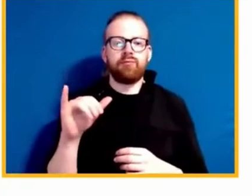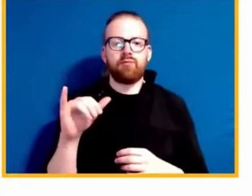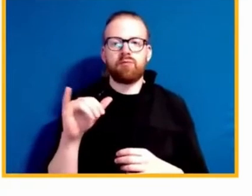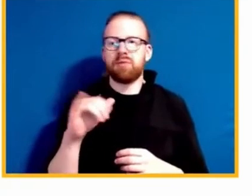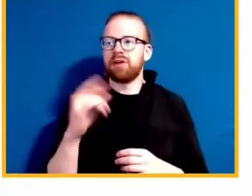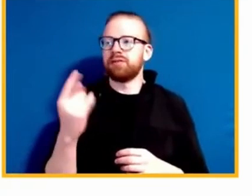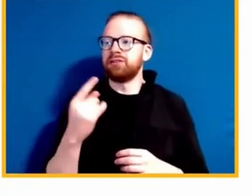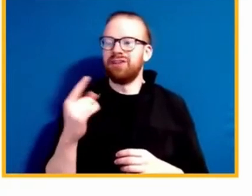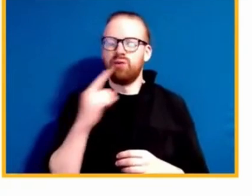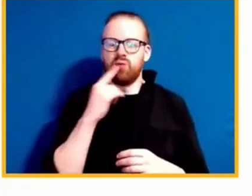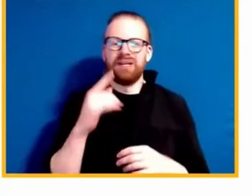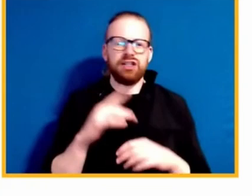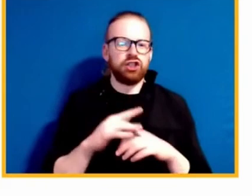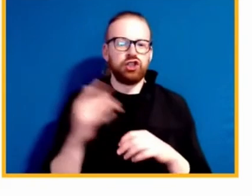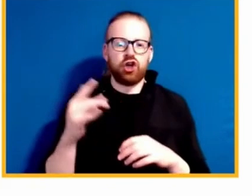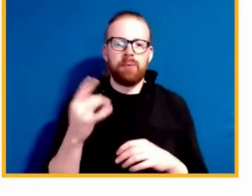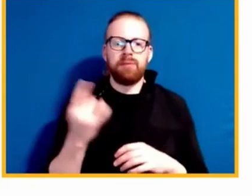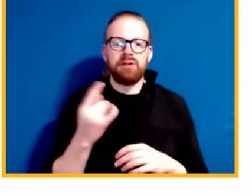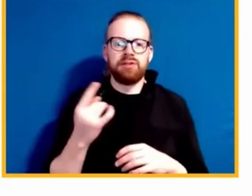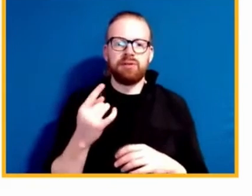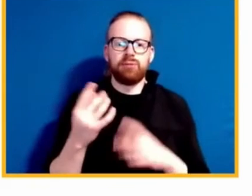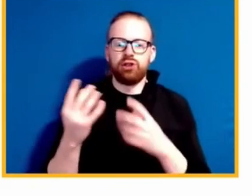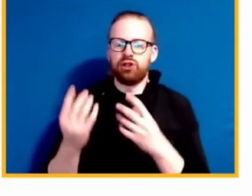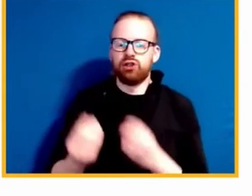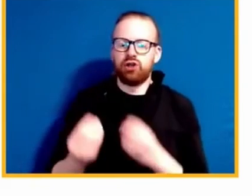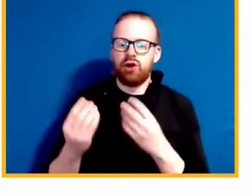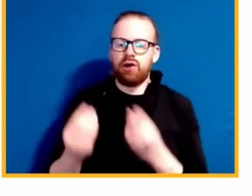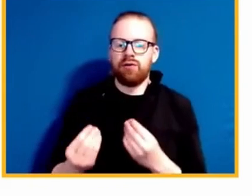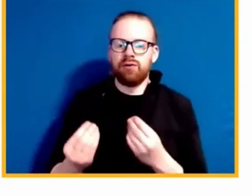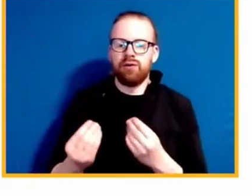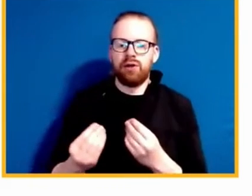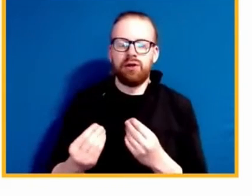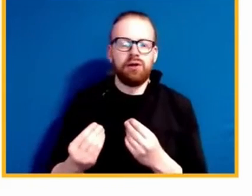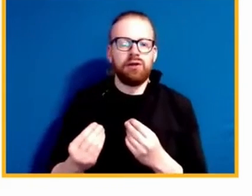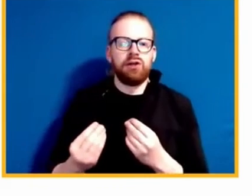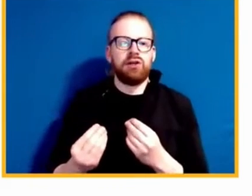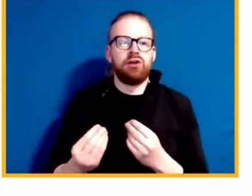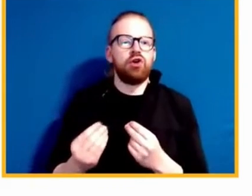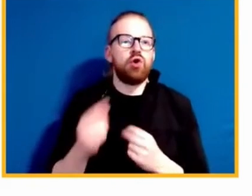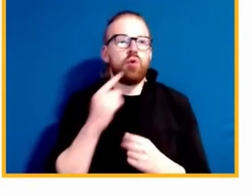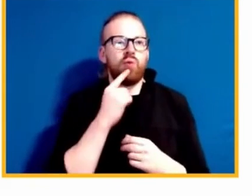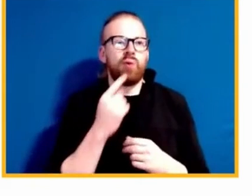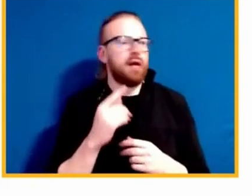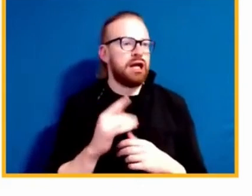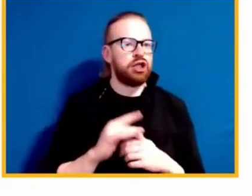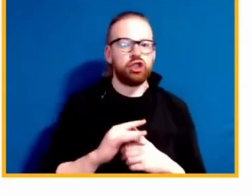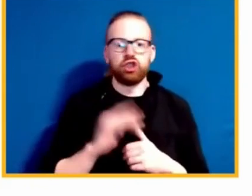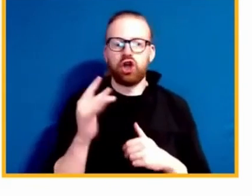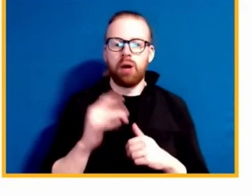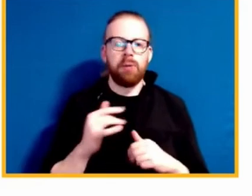like something very sharp and then going into something very soft. So there was times where they were very sharp like throwing their arms out,